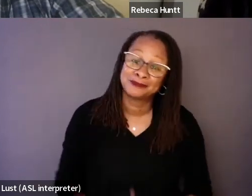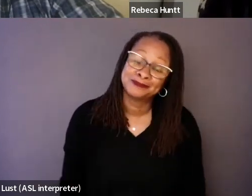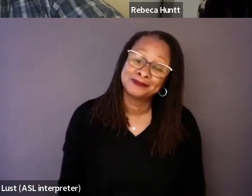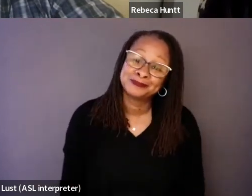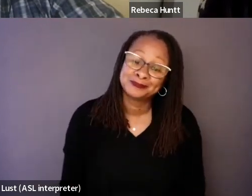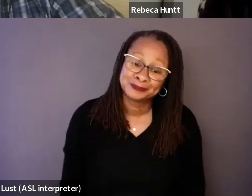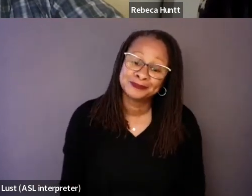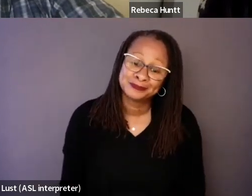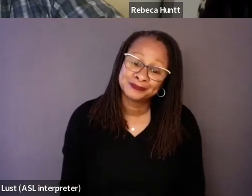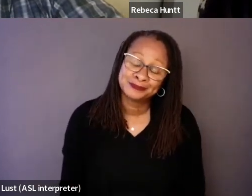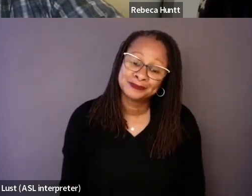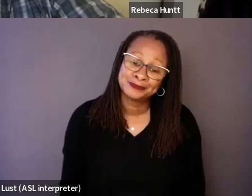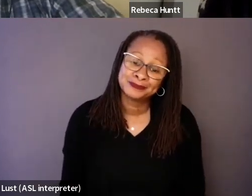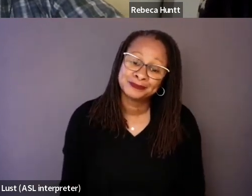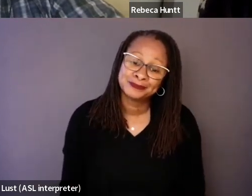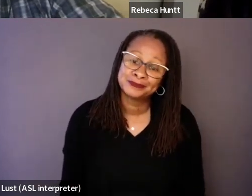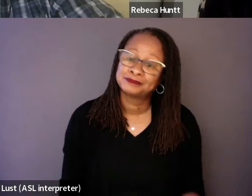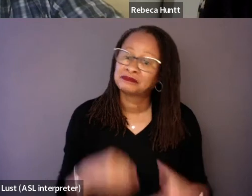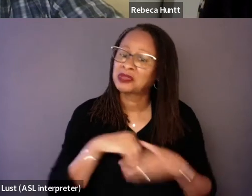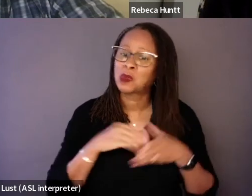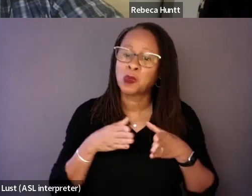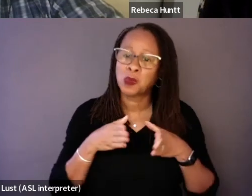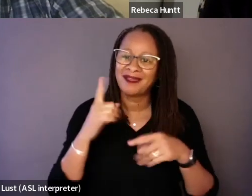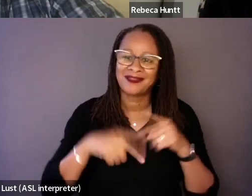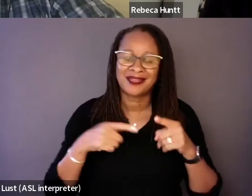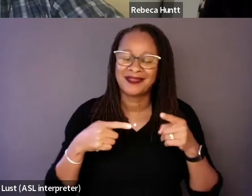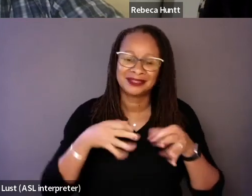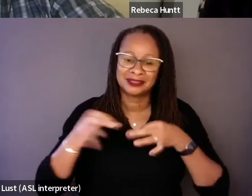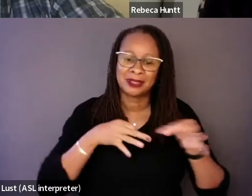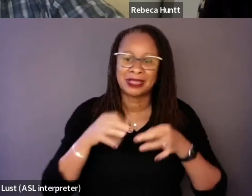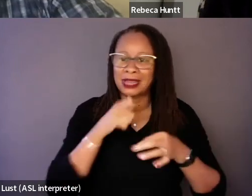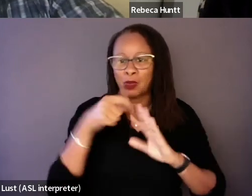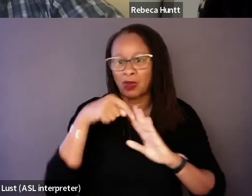really explain and don't really want to go into more.